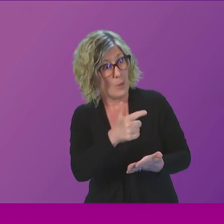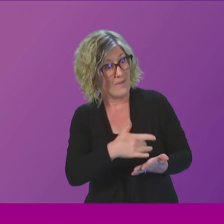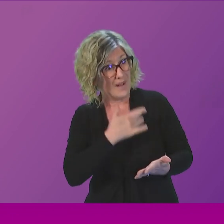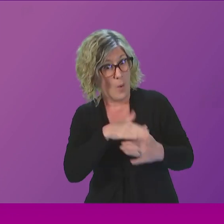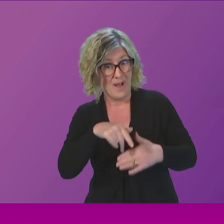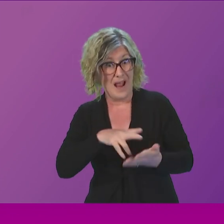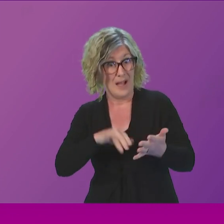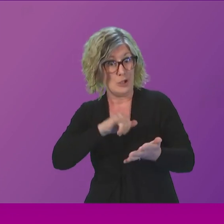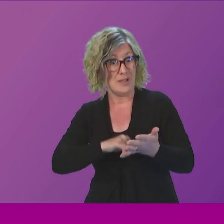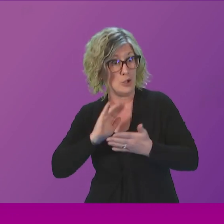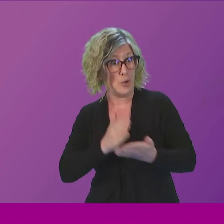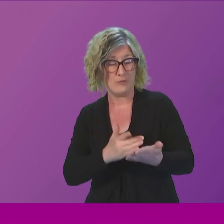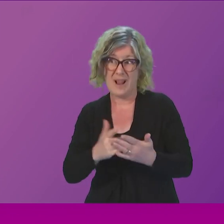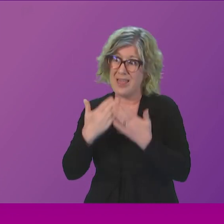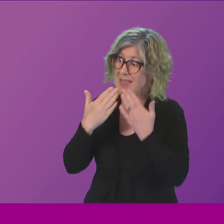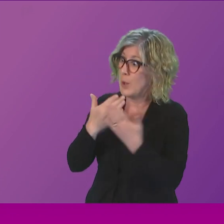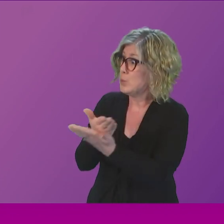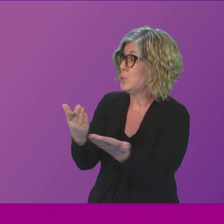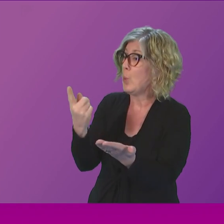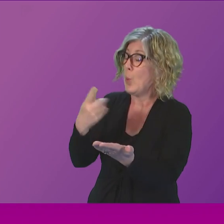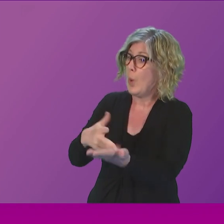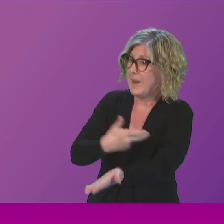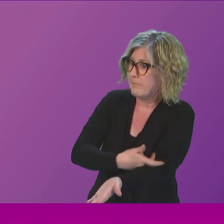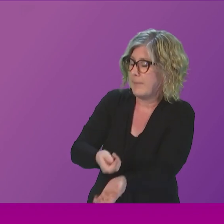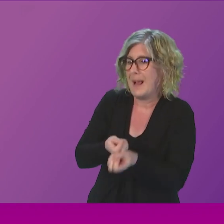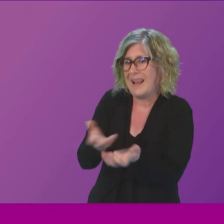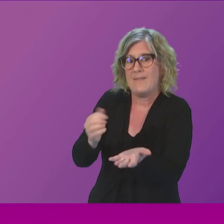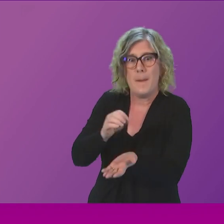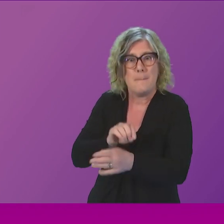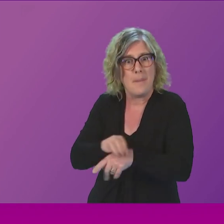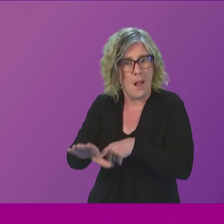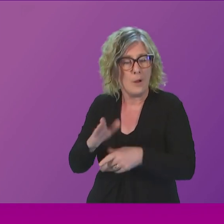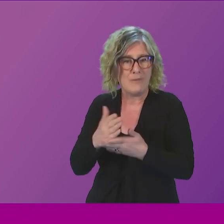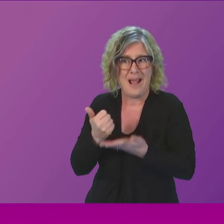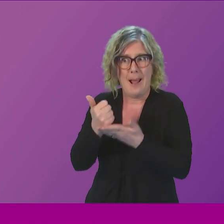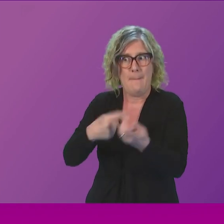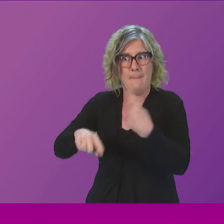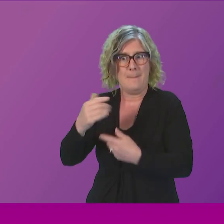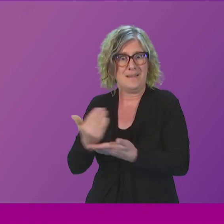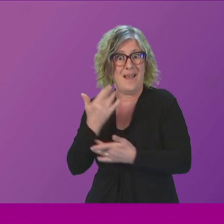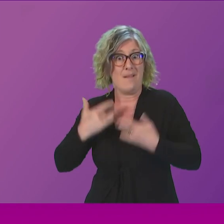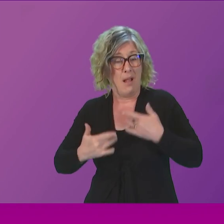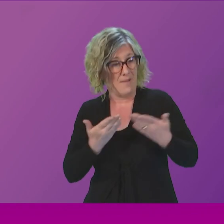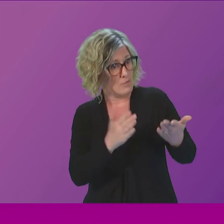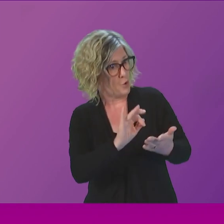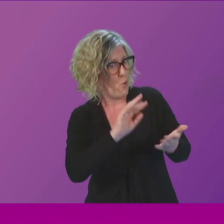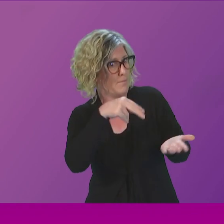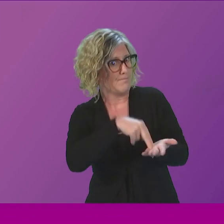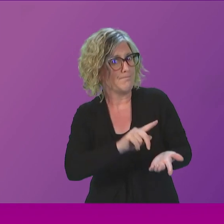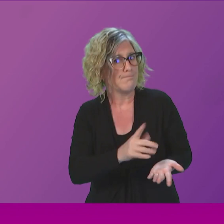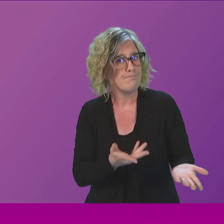who give blood to save lives and encourage others to consider doing so?